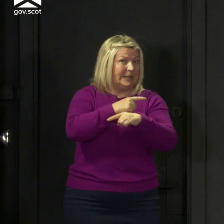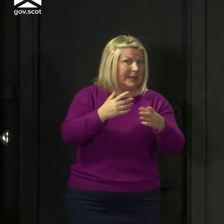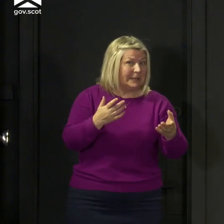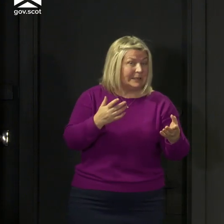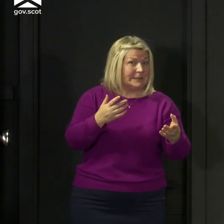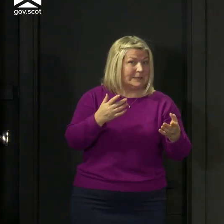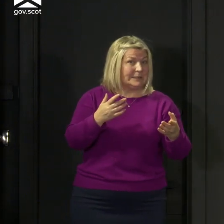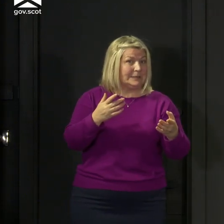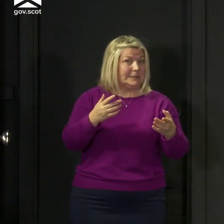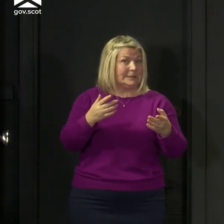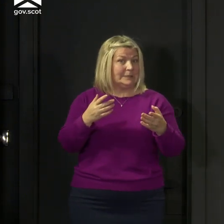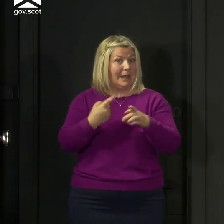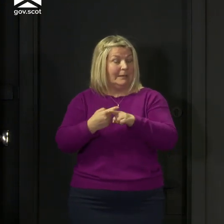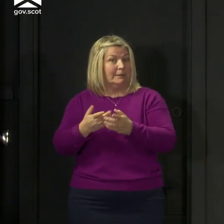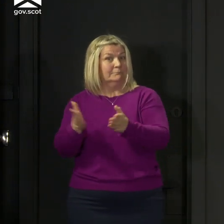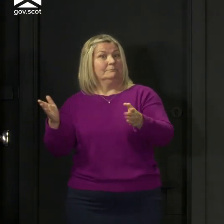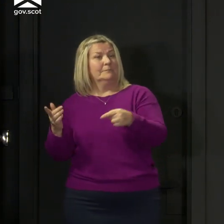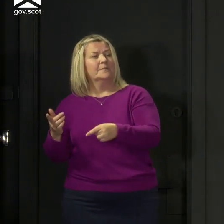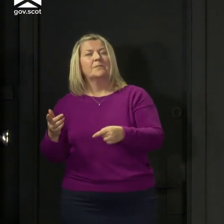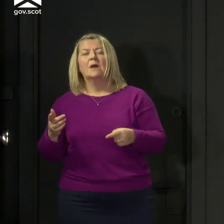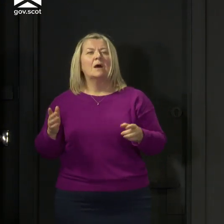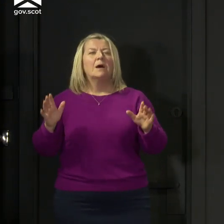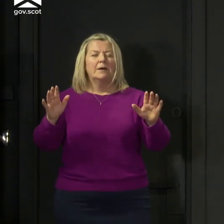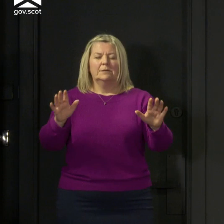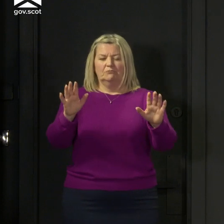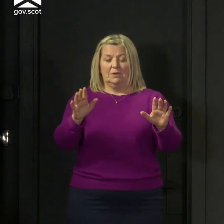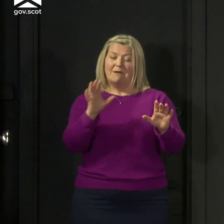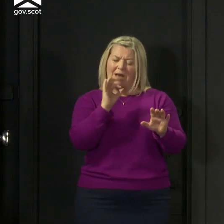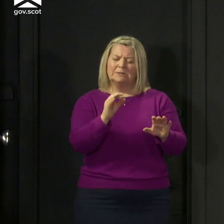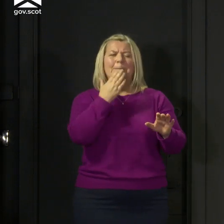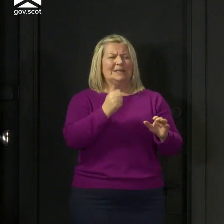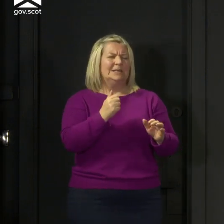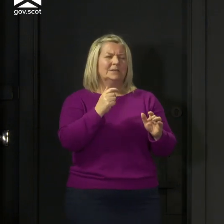I would ask you to listen carefully to what I say here, because I'm not trying to be difficult